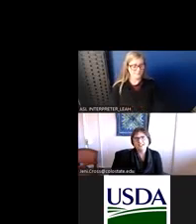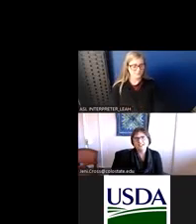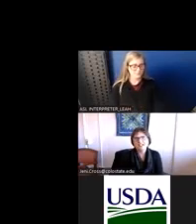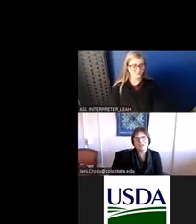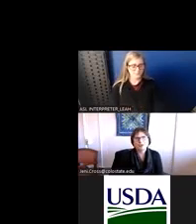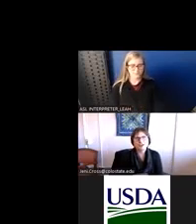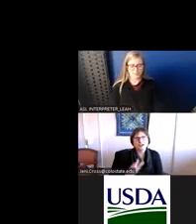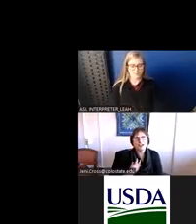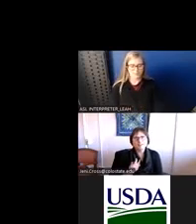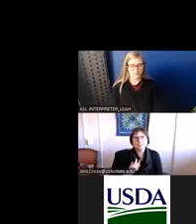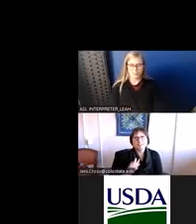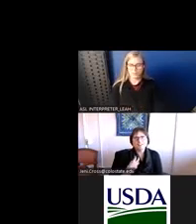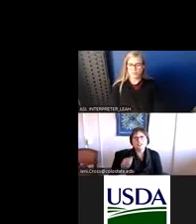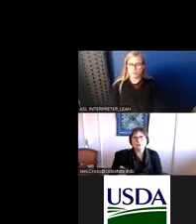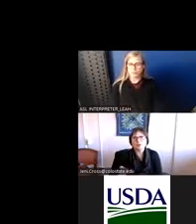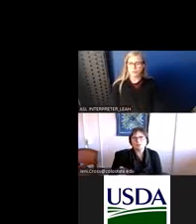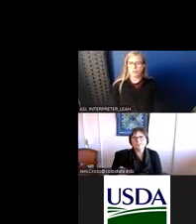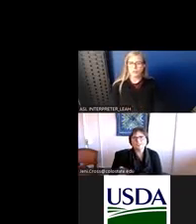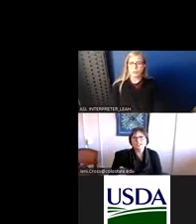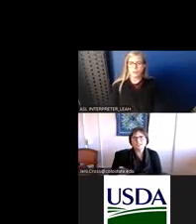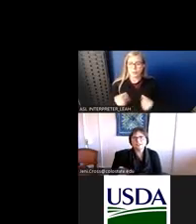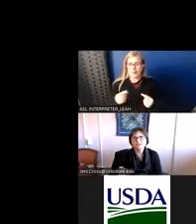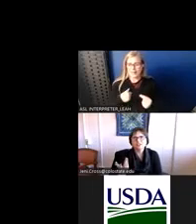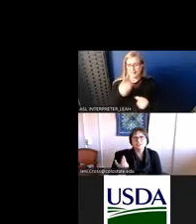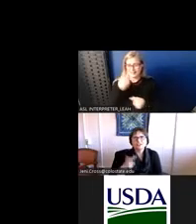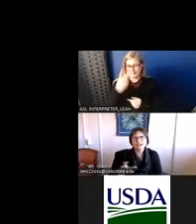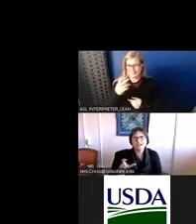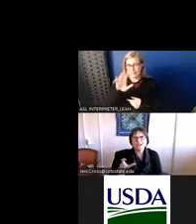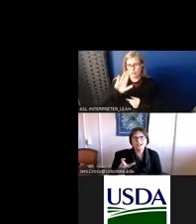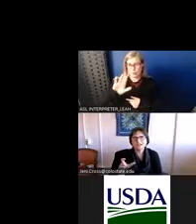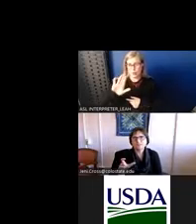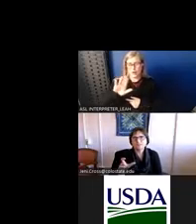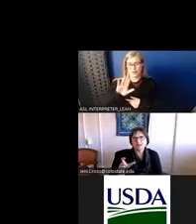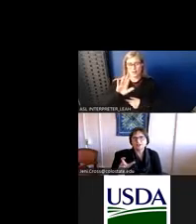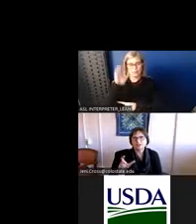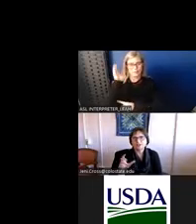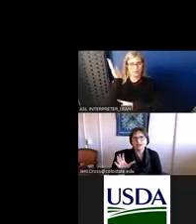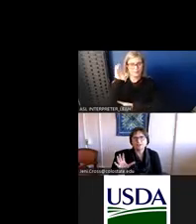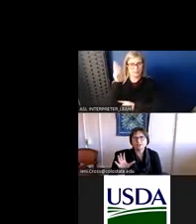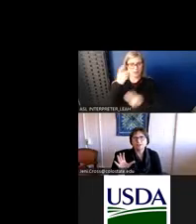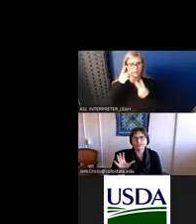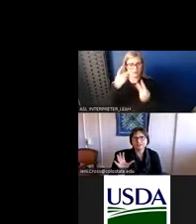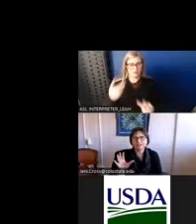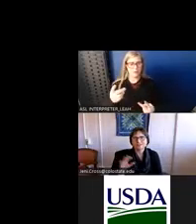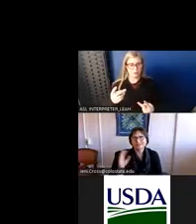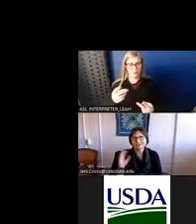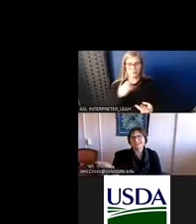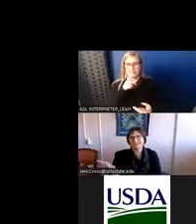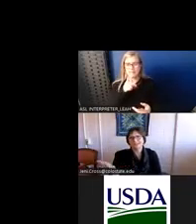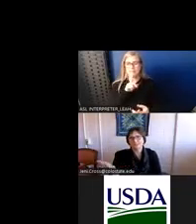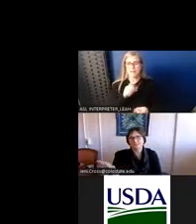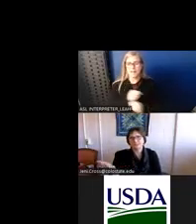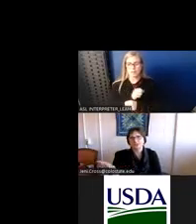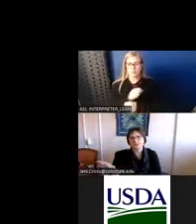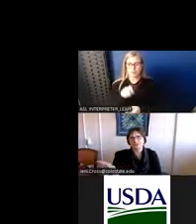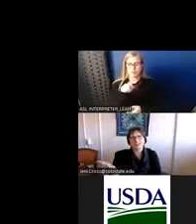And what I'm seeing is your presentation view, not the actual PowerPoint. Oh, really? You other?